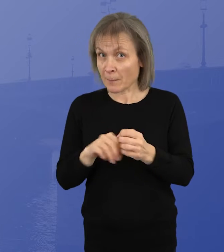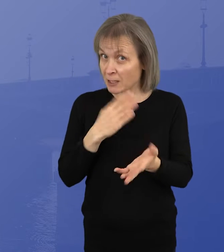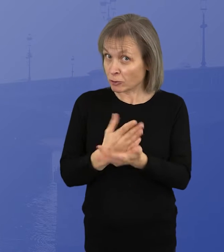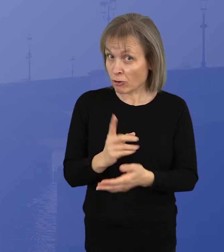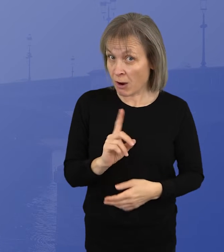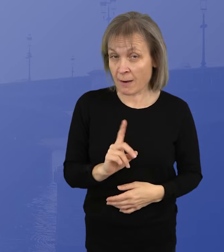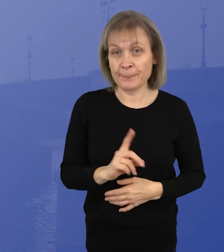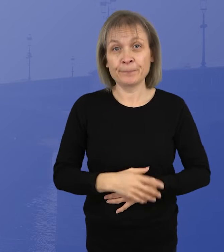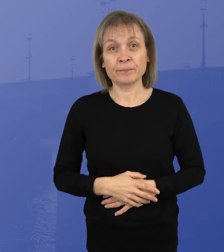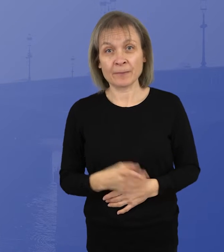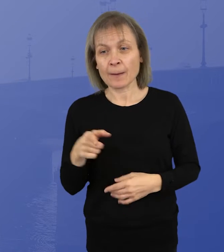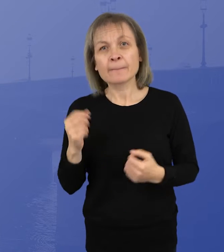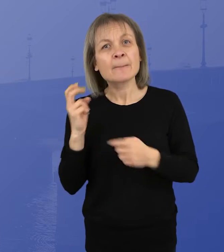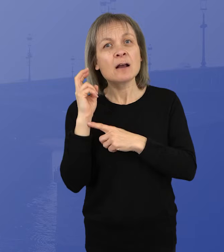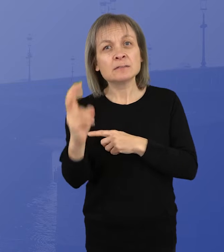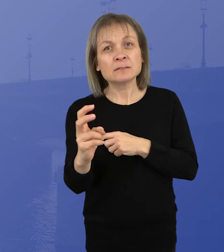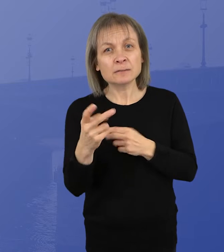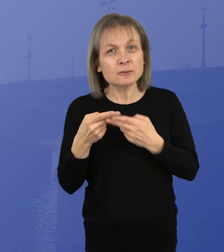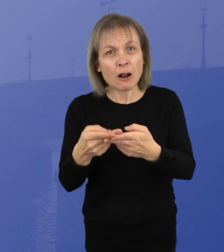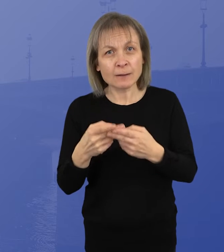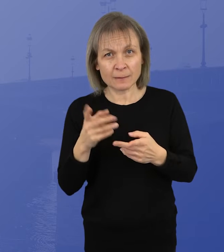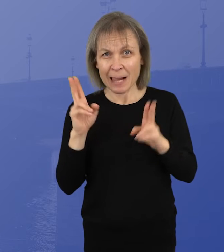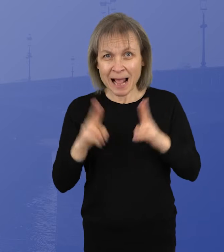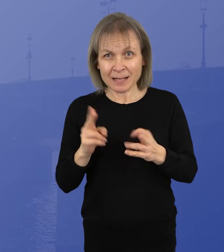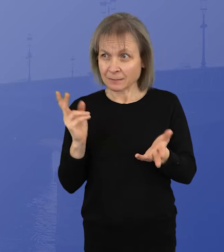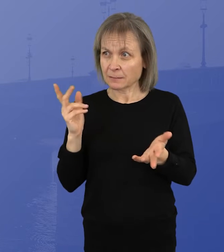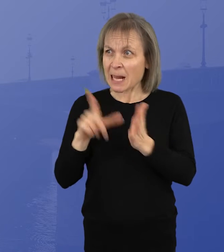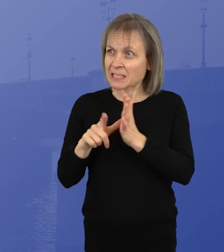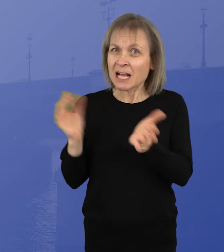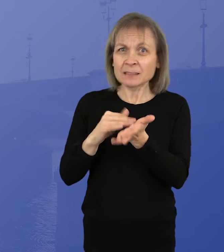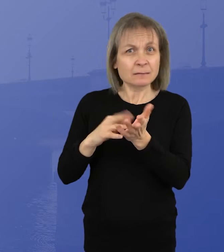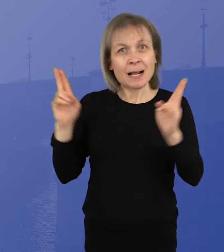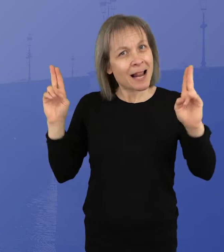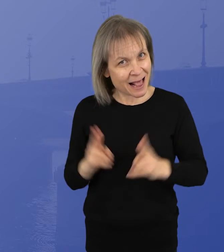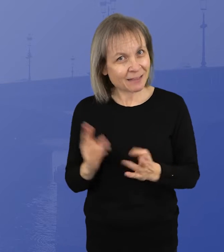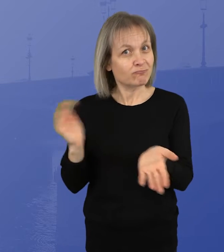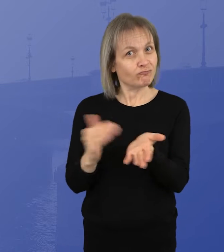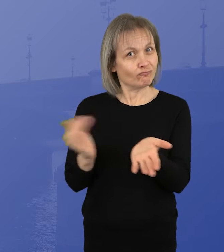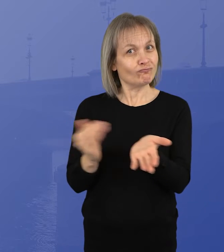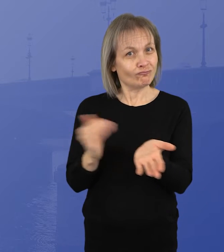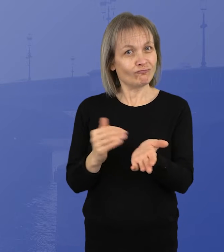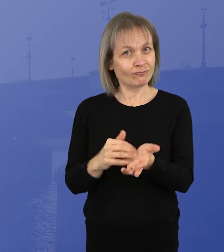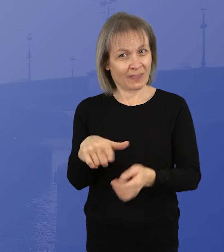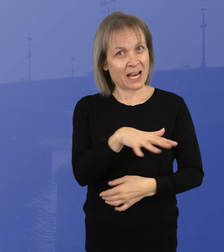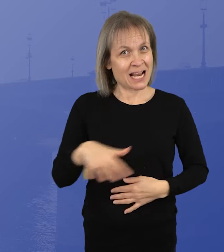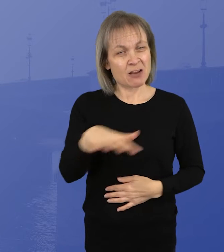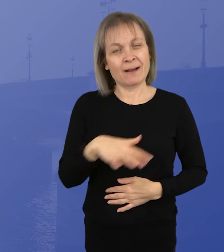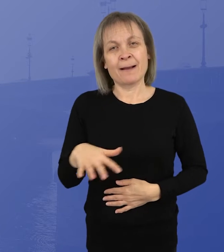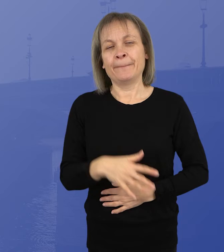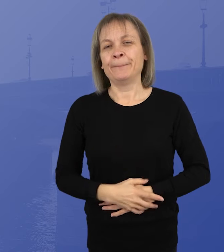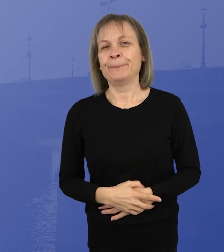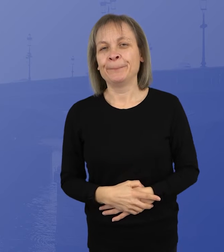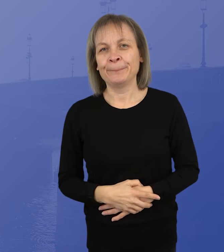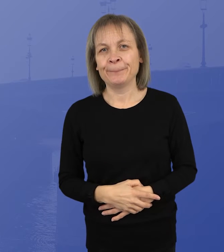and make sure there are less delays to bus journeys in this area.